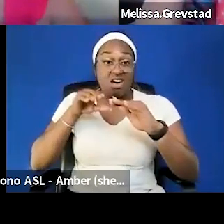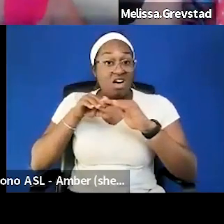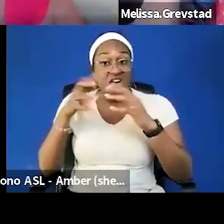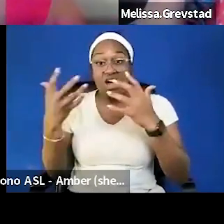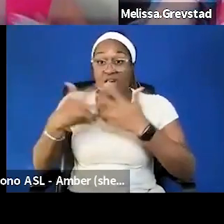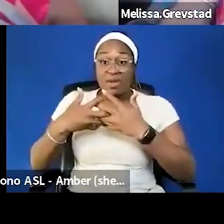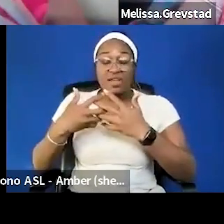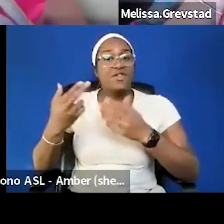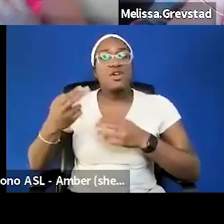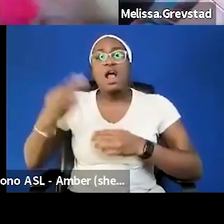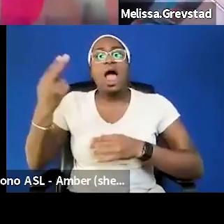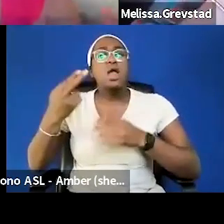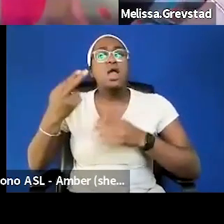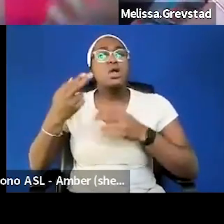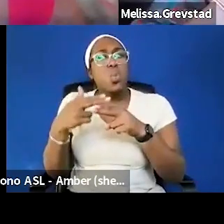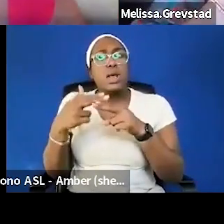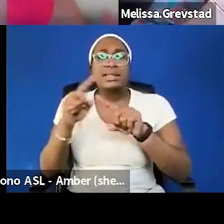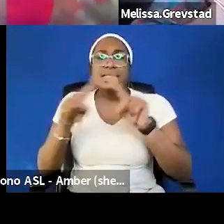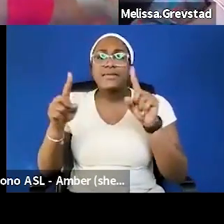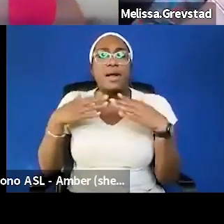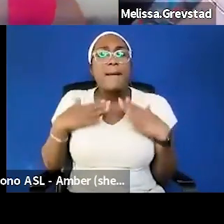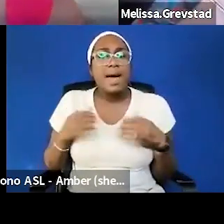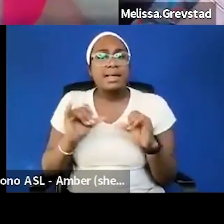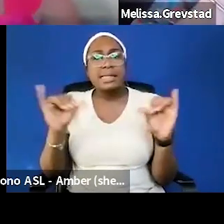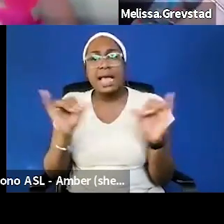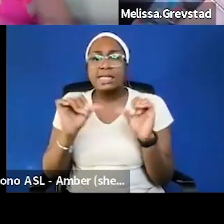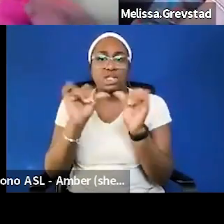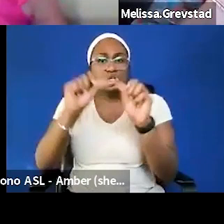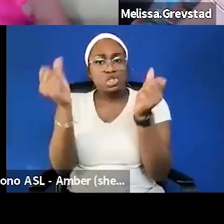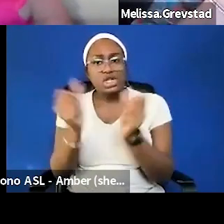weights and different body sizes and shapes and abilities. It's all important to us.